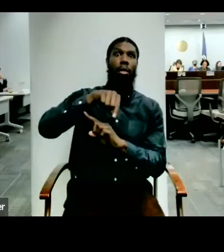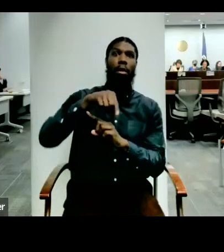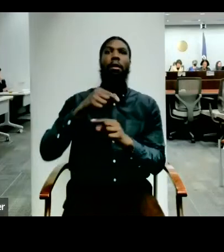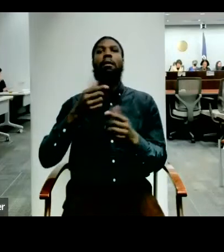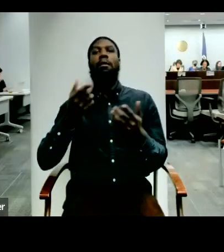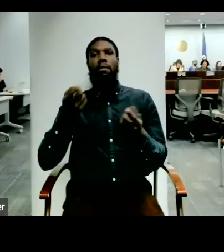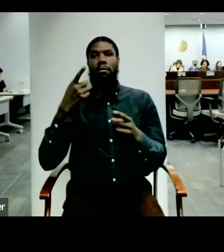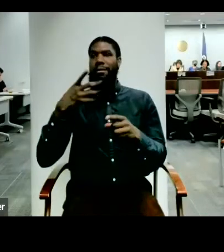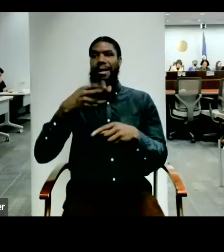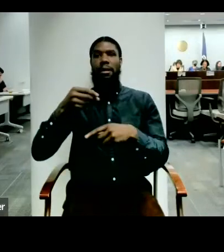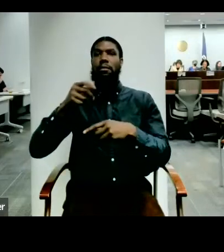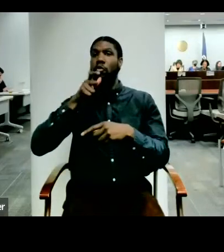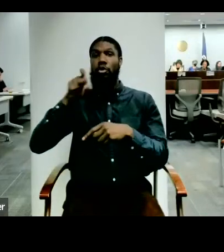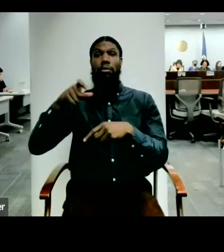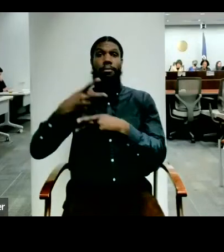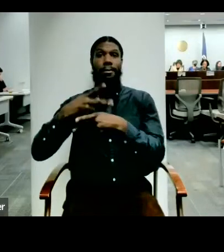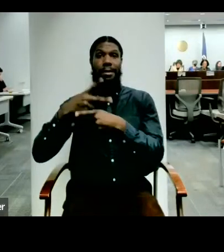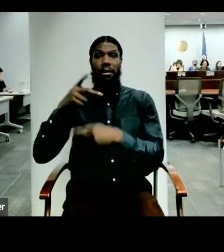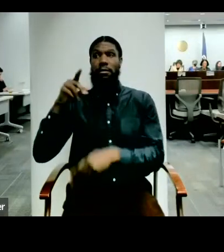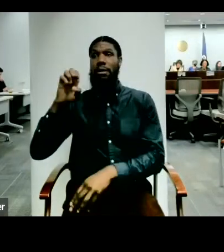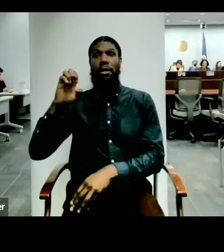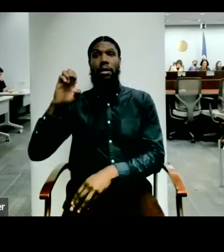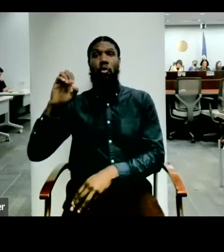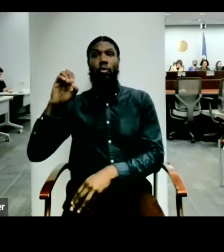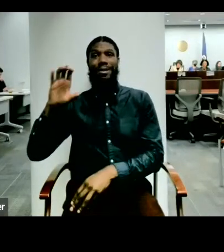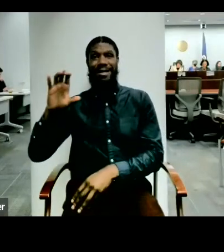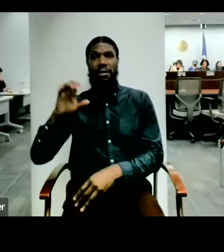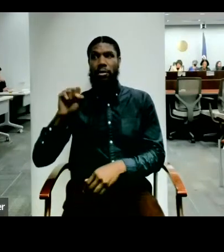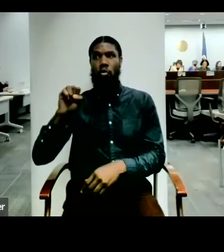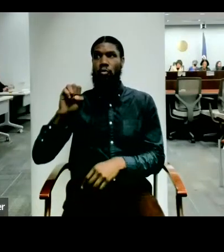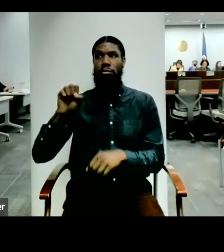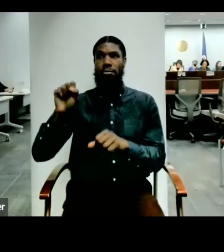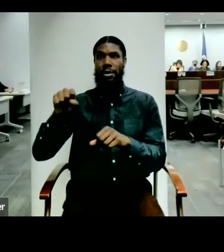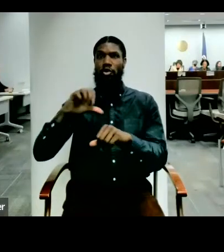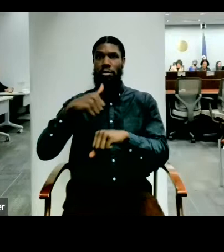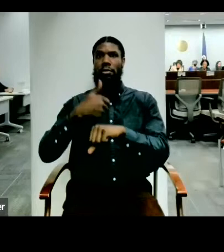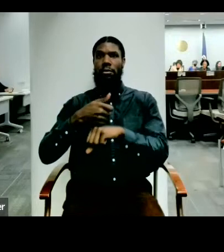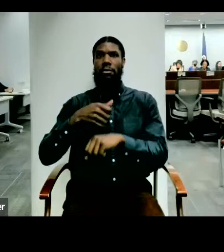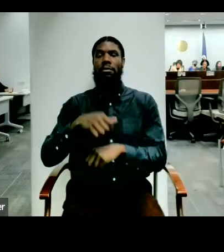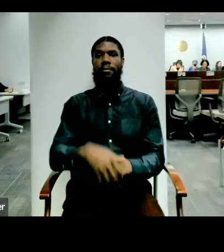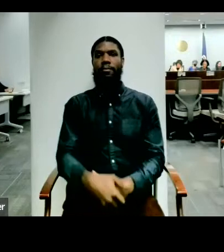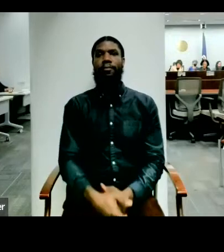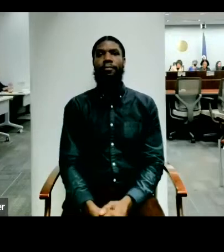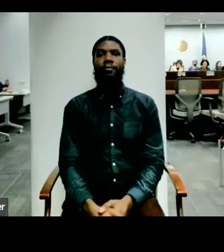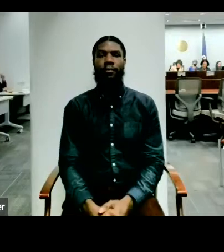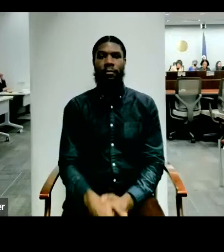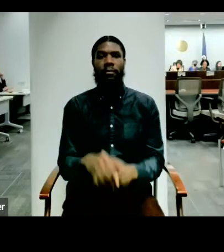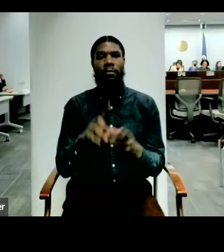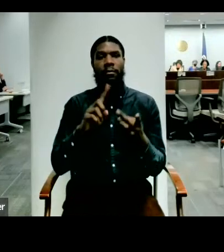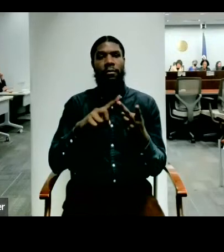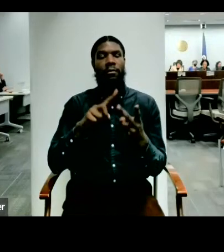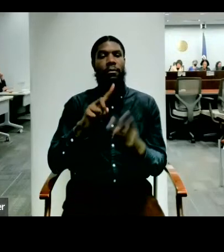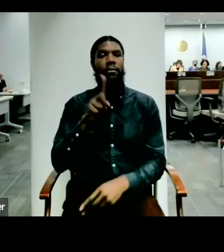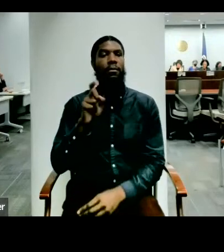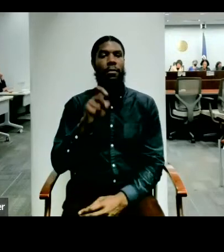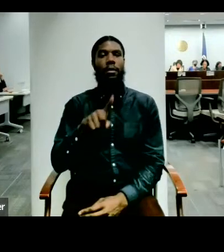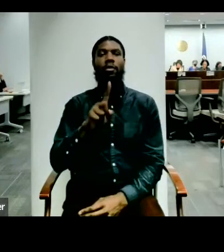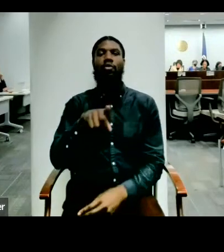So yes. I had another question for you, you mentioned the vendors are the wild west, um -- Some of them.